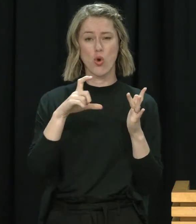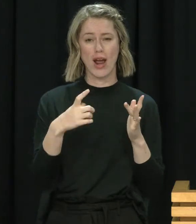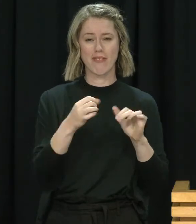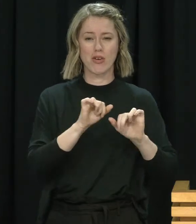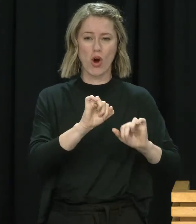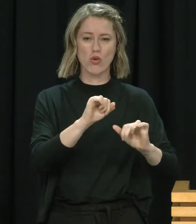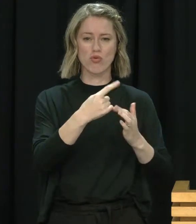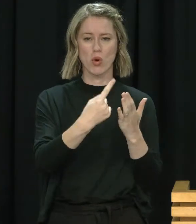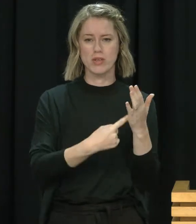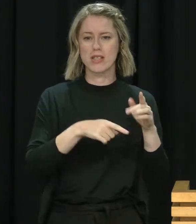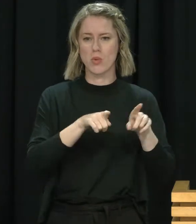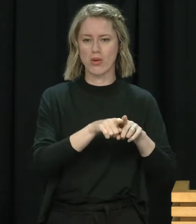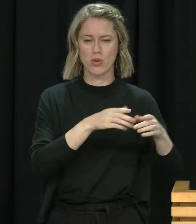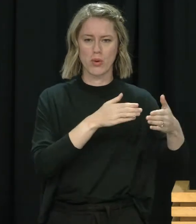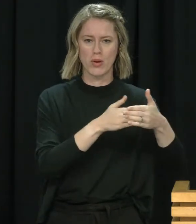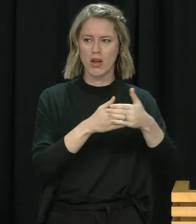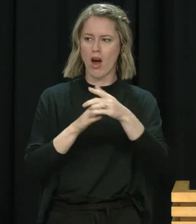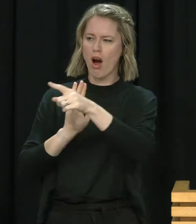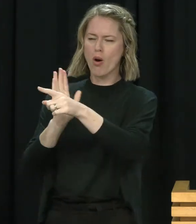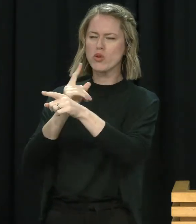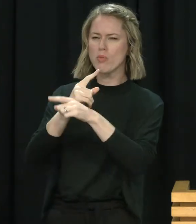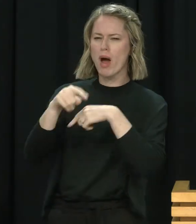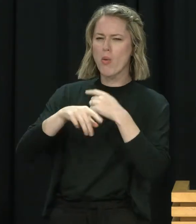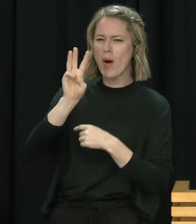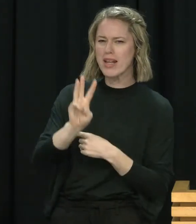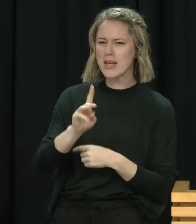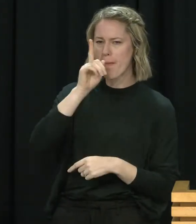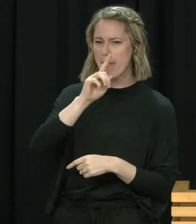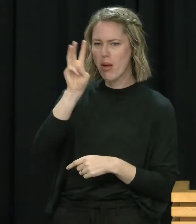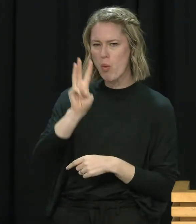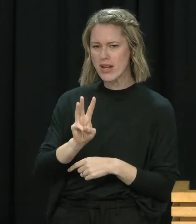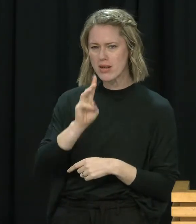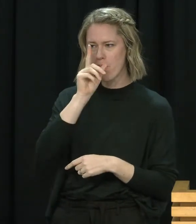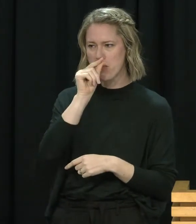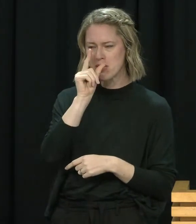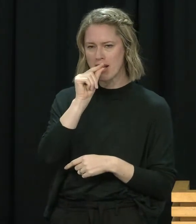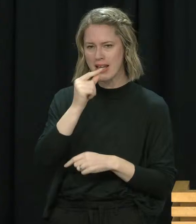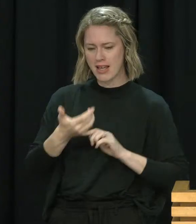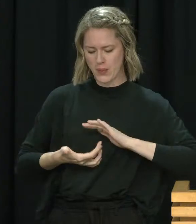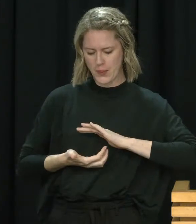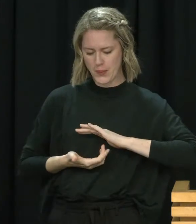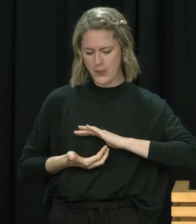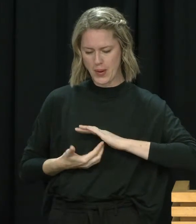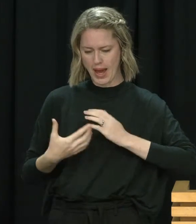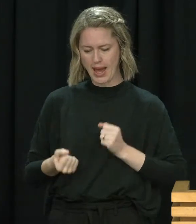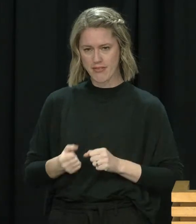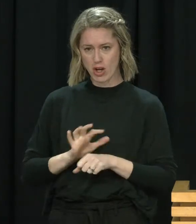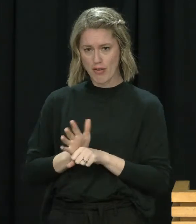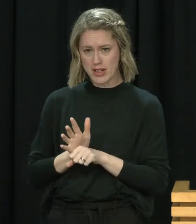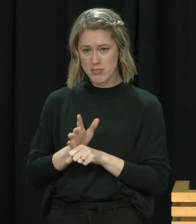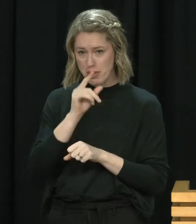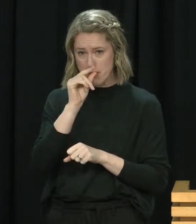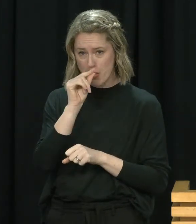South Australia and, indeed Tasmania and ACT have put in place and Victoria across the